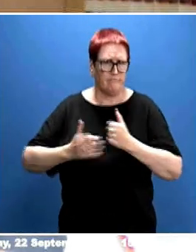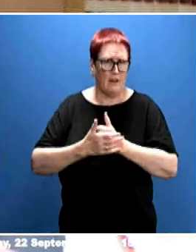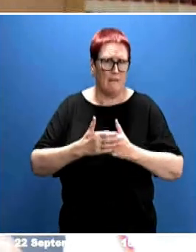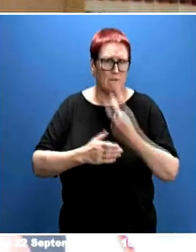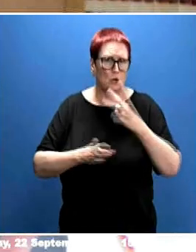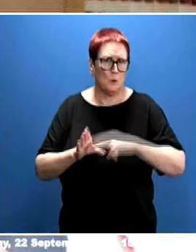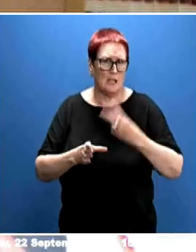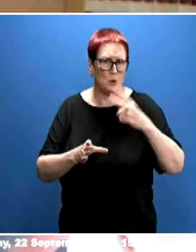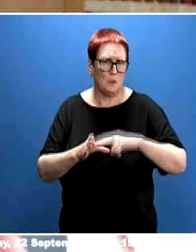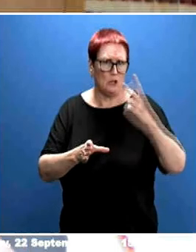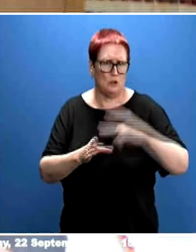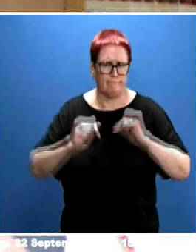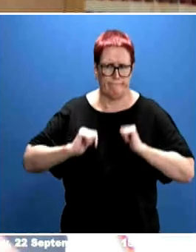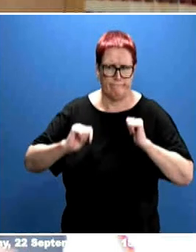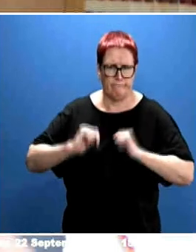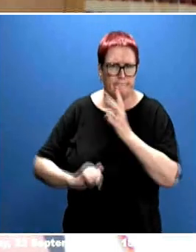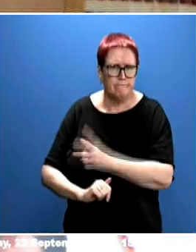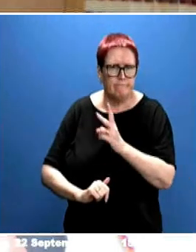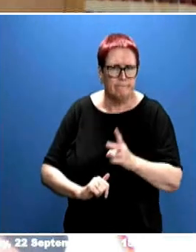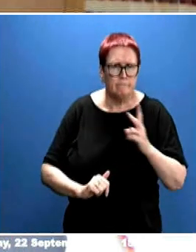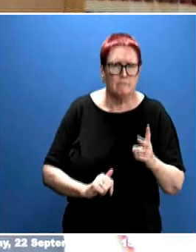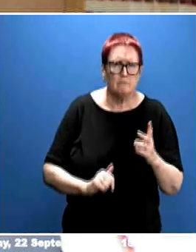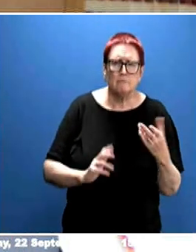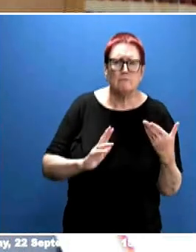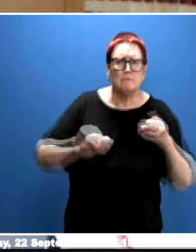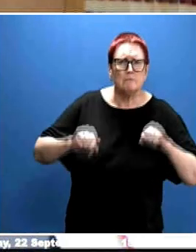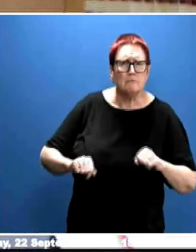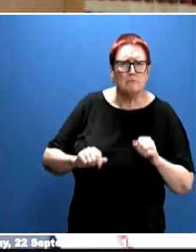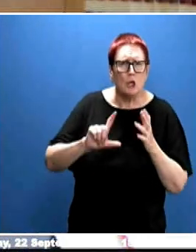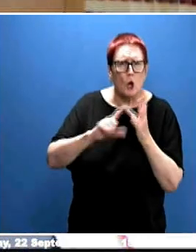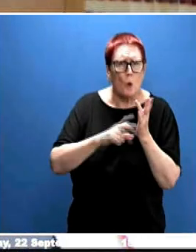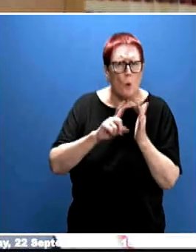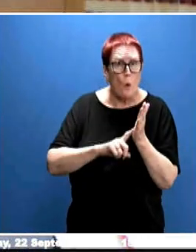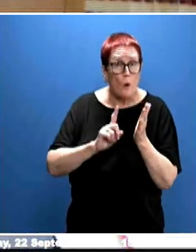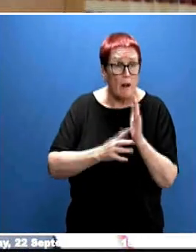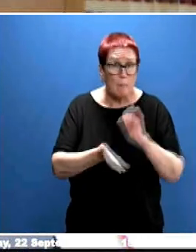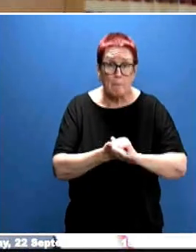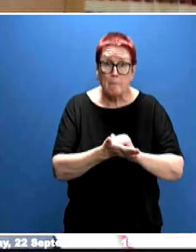The sentry model, again --- Cornell has published something, has it --- Yes. CHAIR: --- that you have adopted?